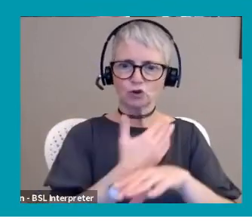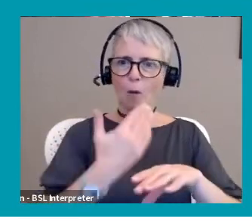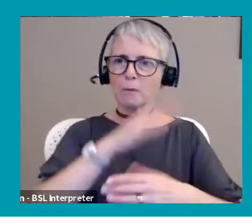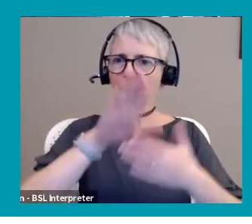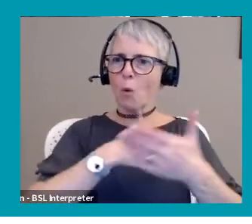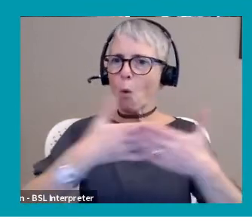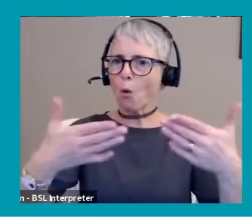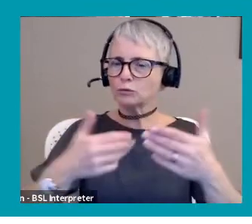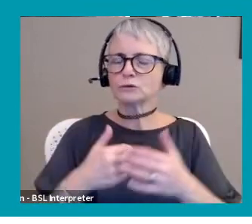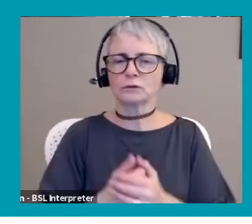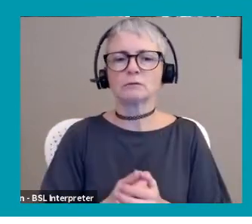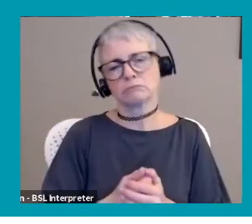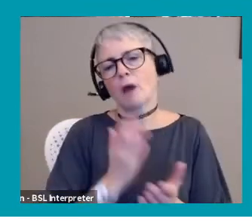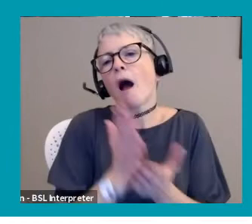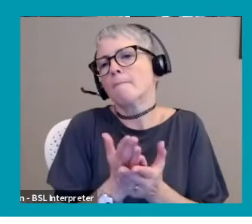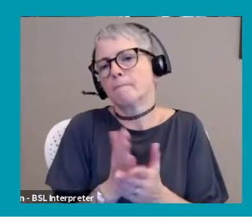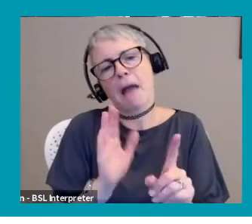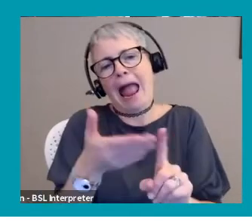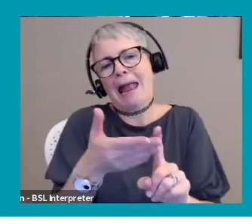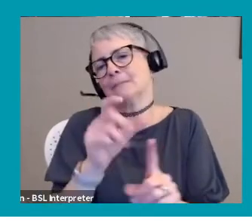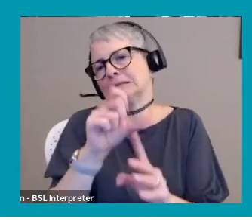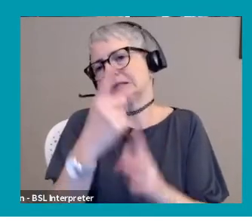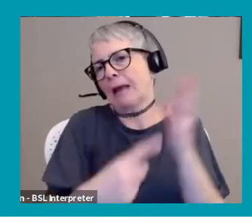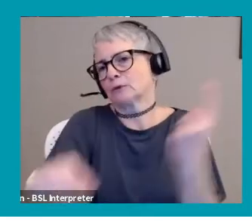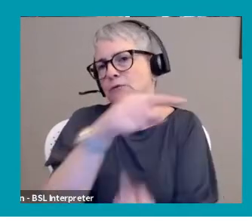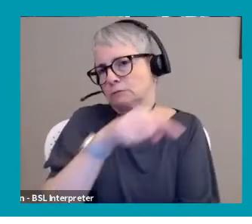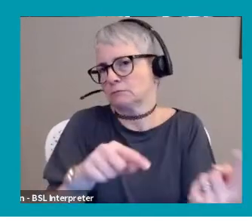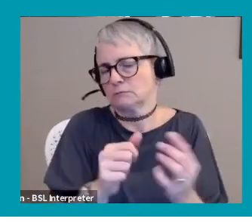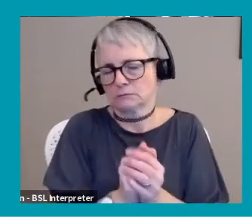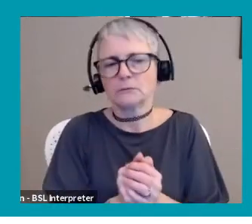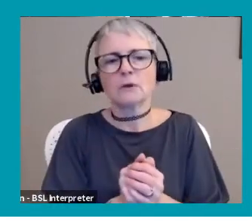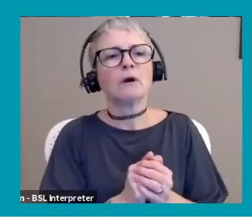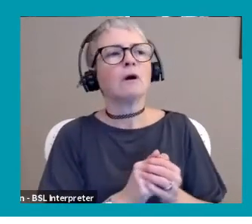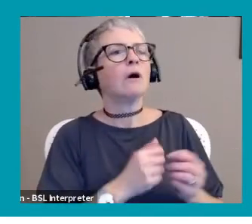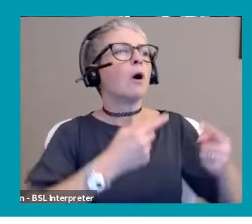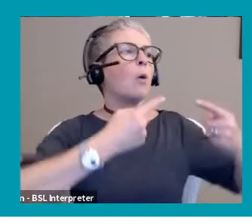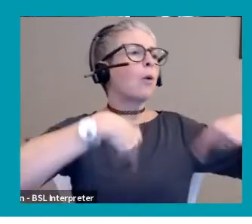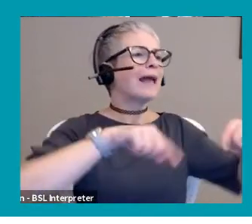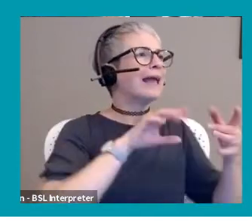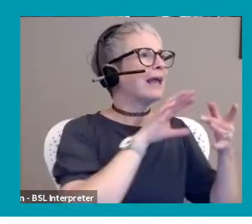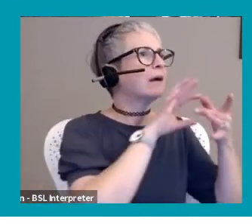specifically tailored for disabled candidates. So we have relationships with employers, we don't just scrape the results from other websites.